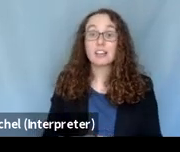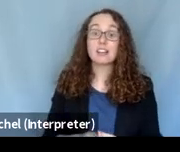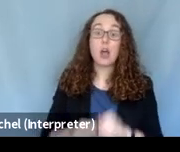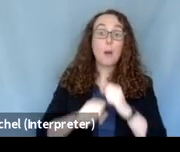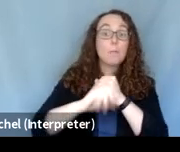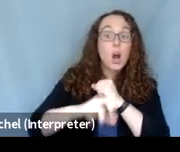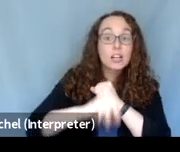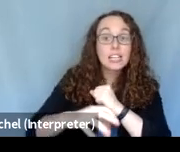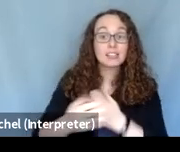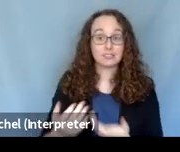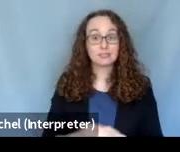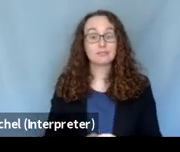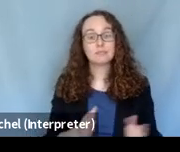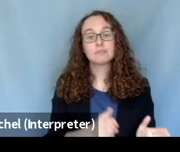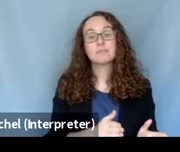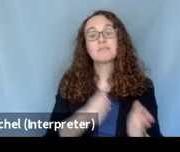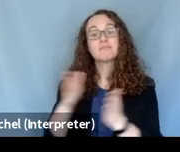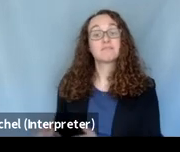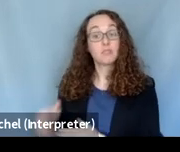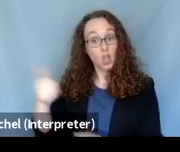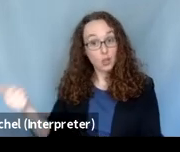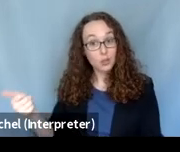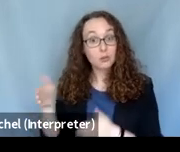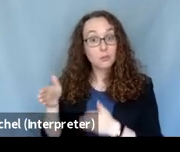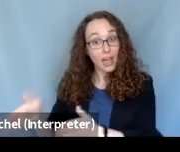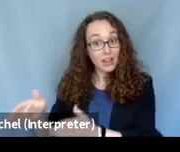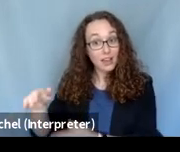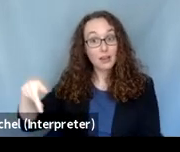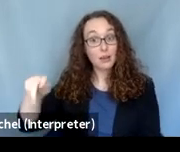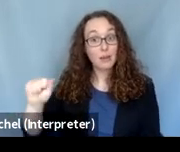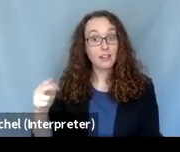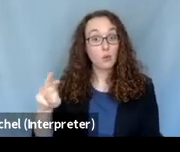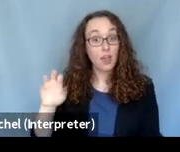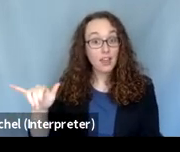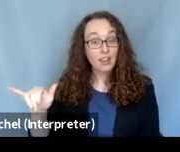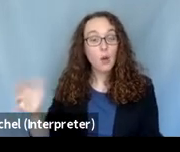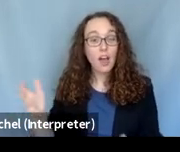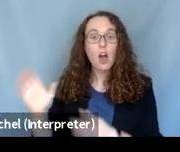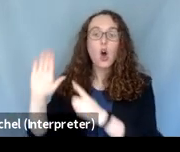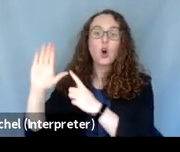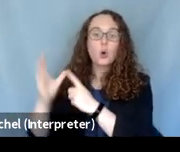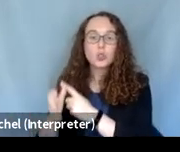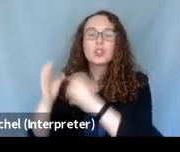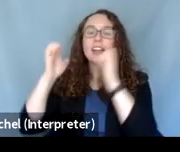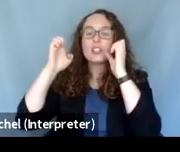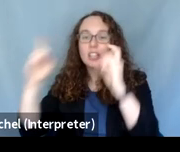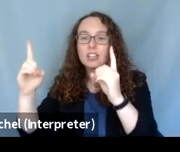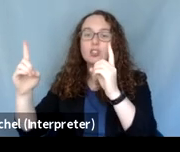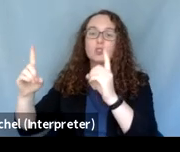is the Culture, Education and Society pathway and if you're interested in organizations, laws,